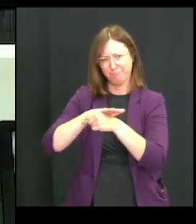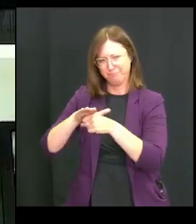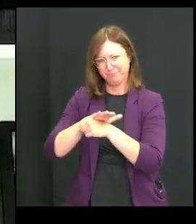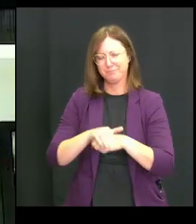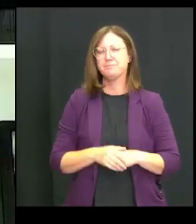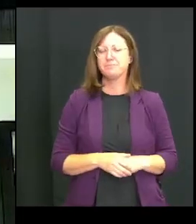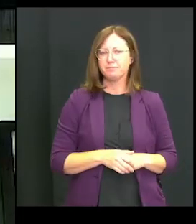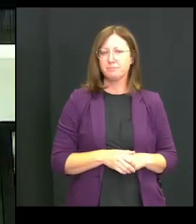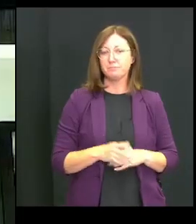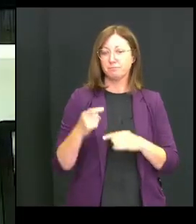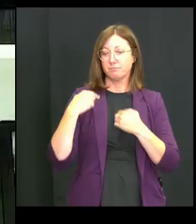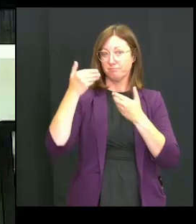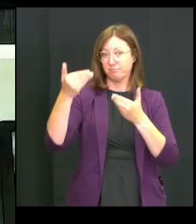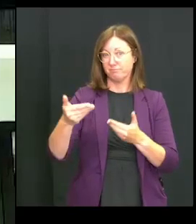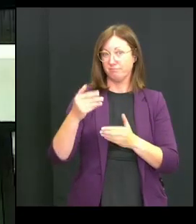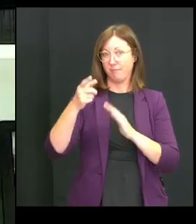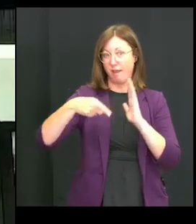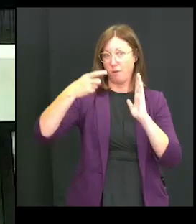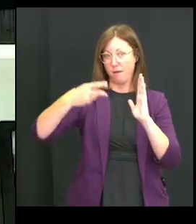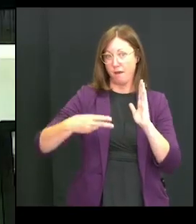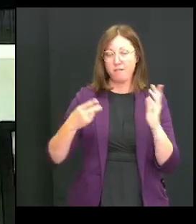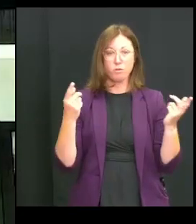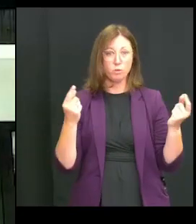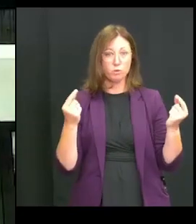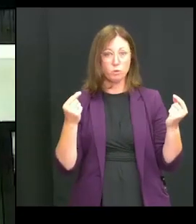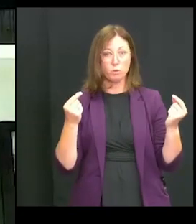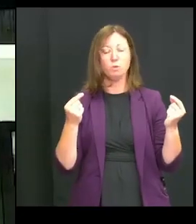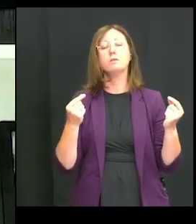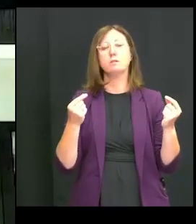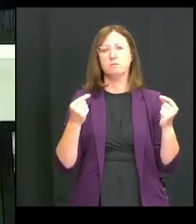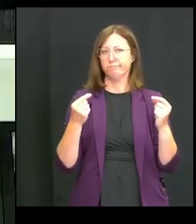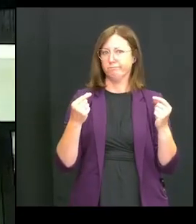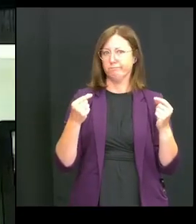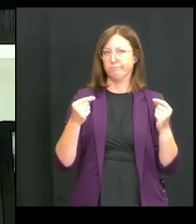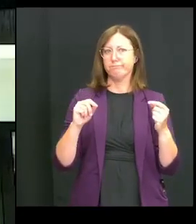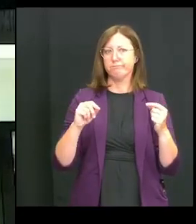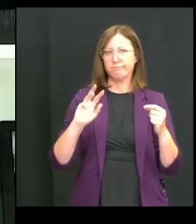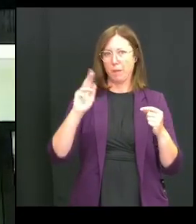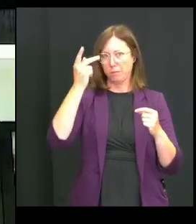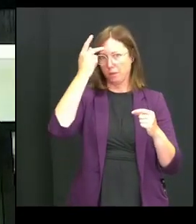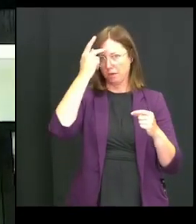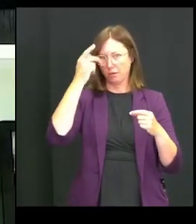For the next 90 minutes, we're going to be focusing on the state of political polarization in Canada,